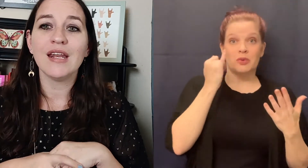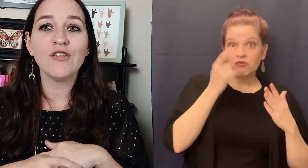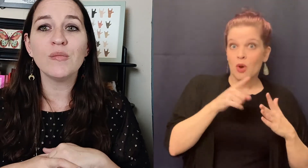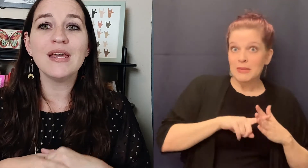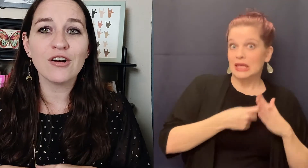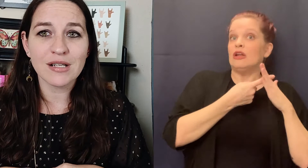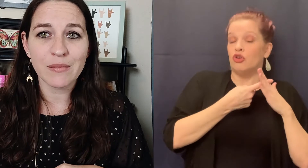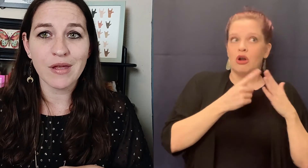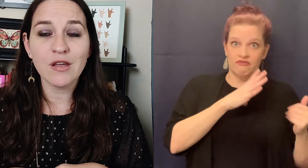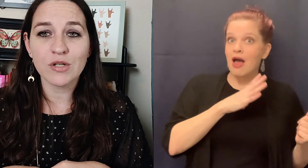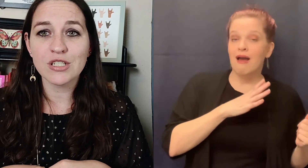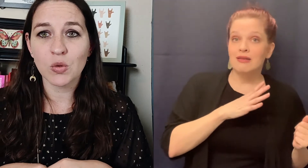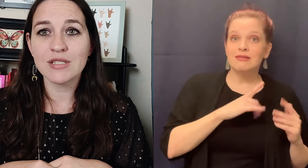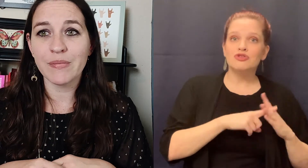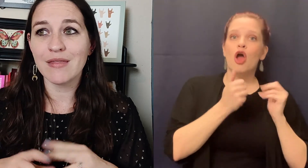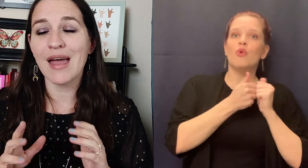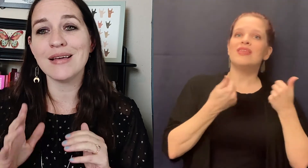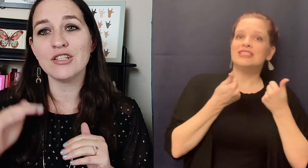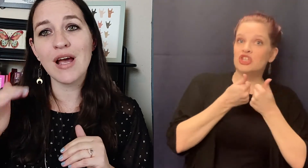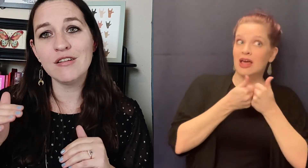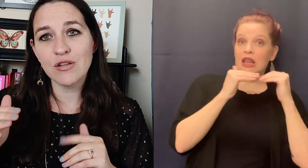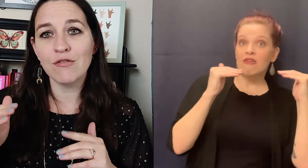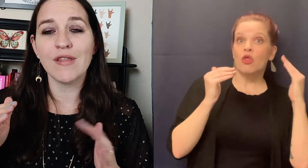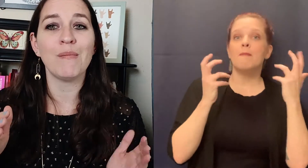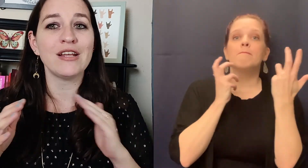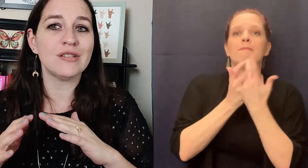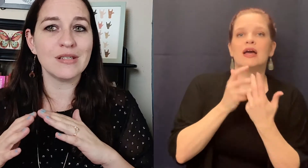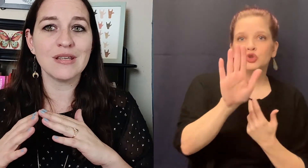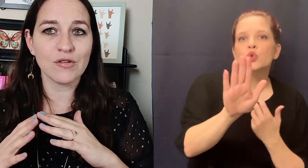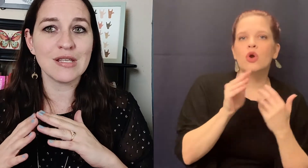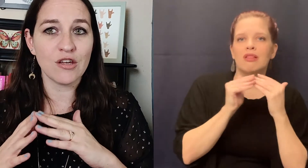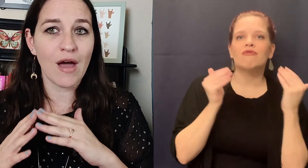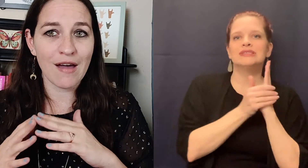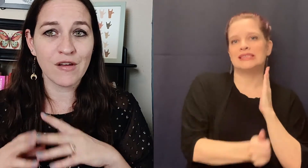And if you're a beginner at something, you want to start with something that has a challenge level, that matches the skills that you have.